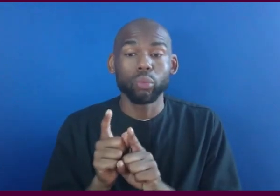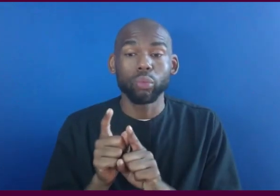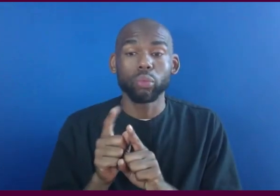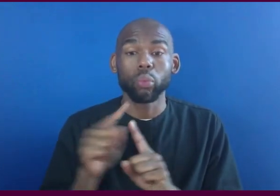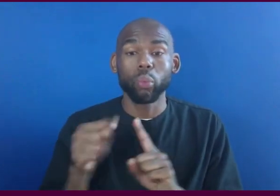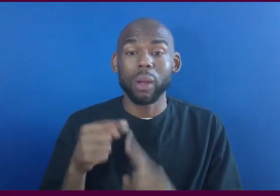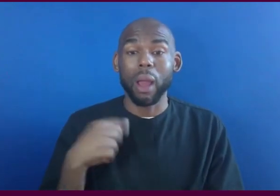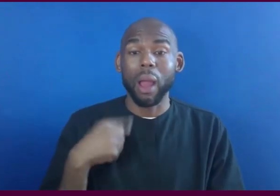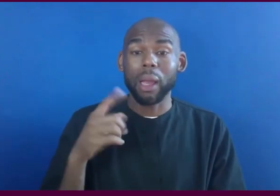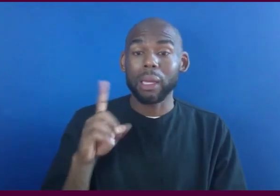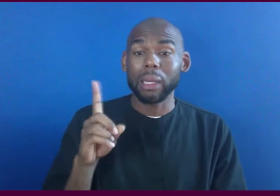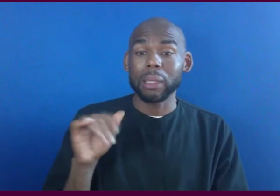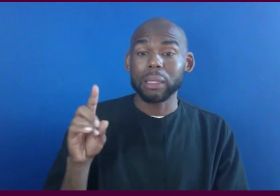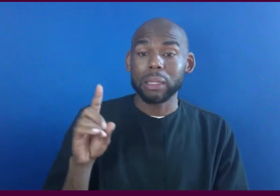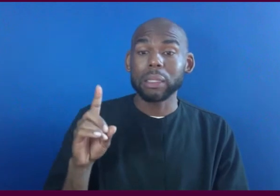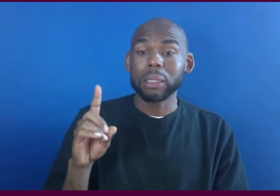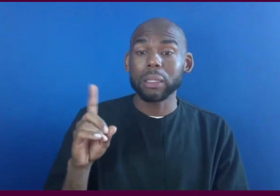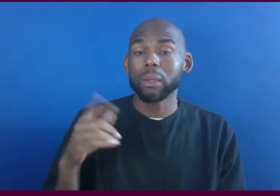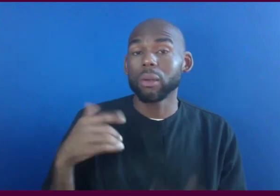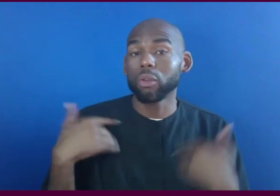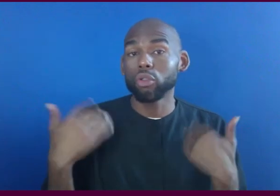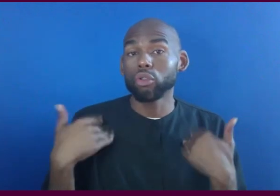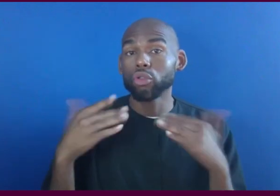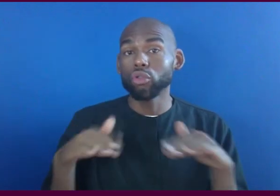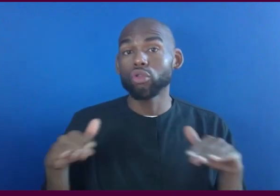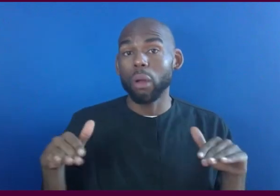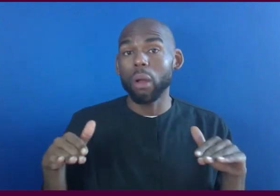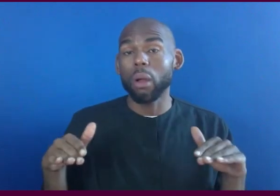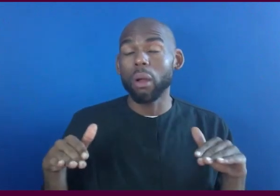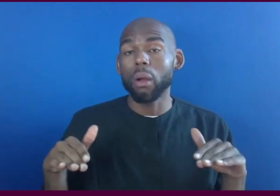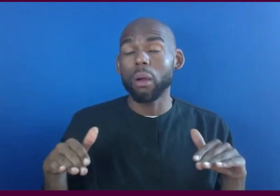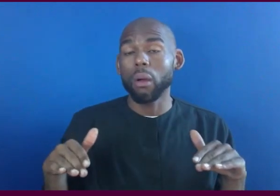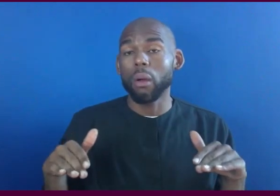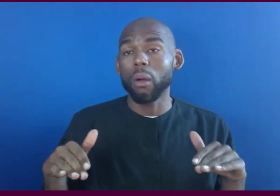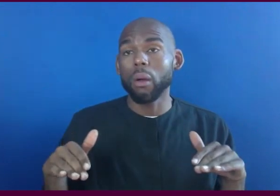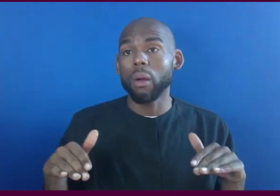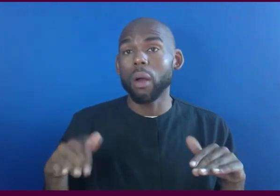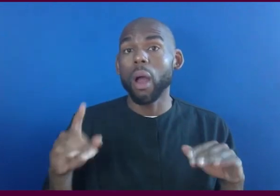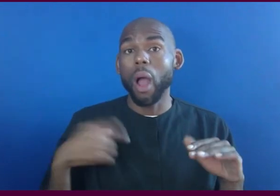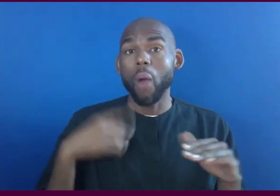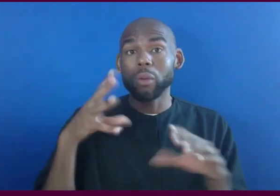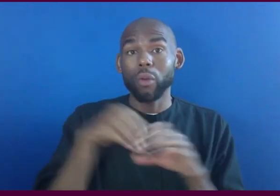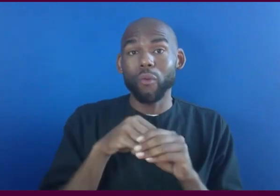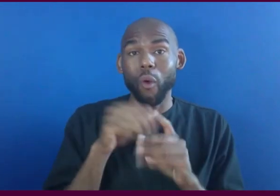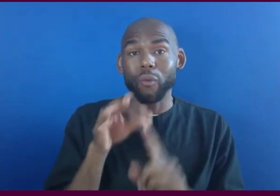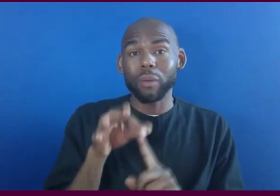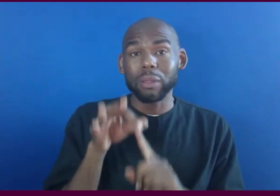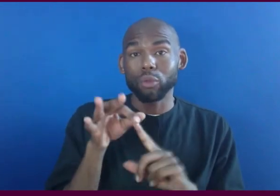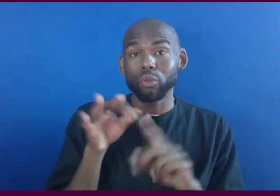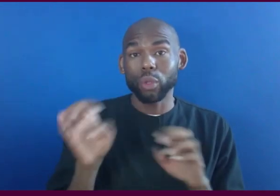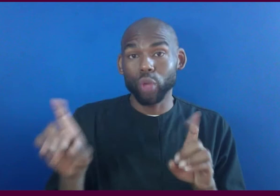go and do it. And always really supportive. As a young child was part in special ed.